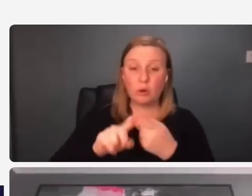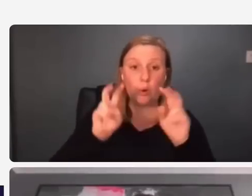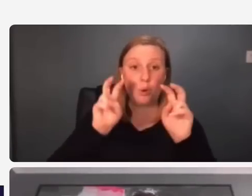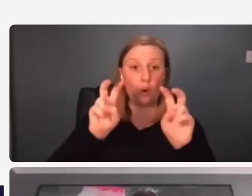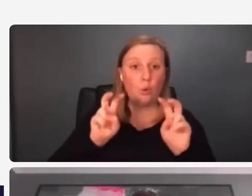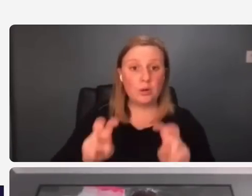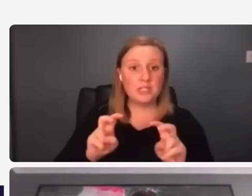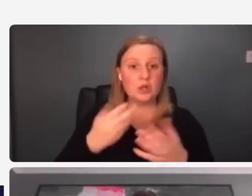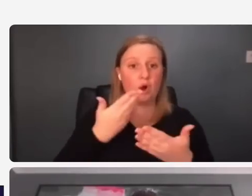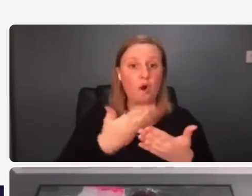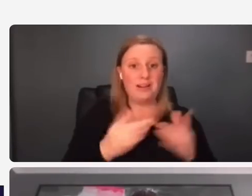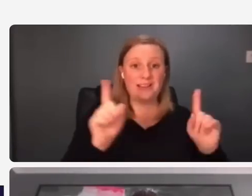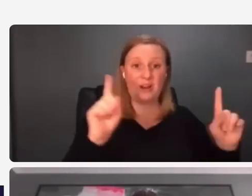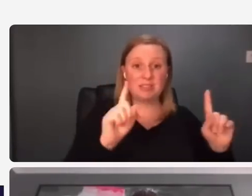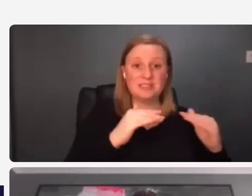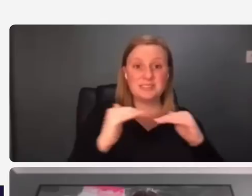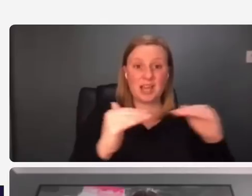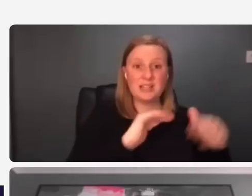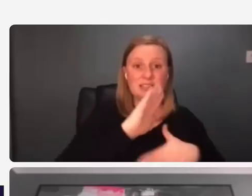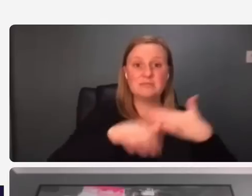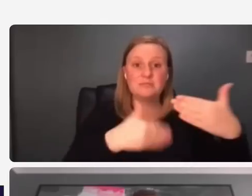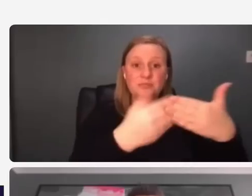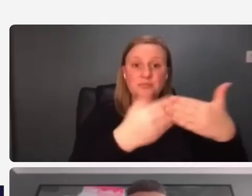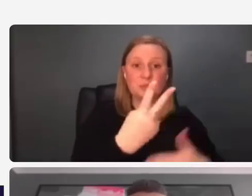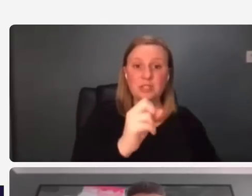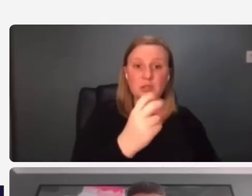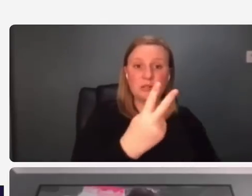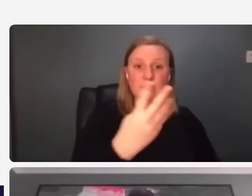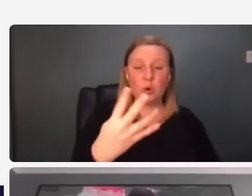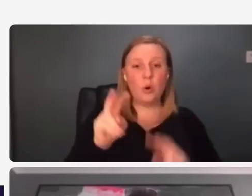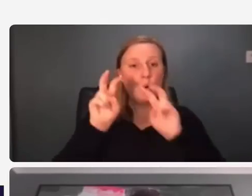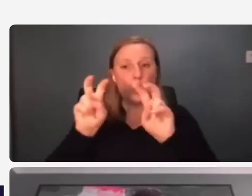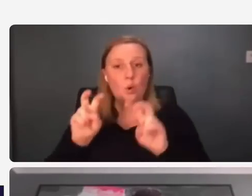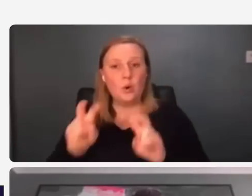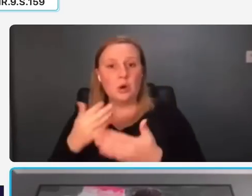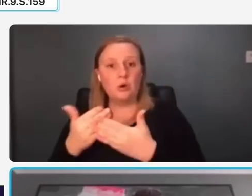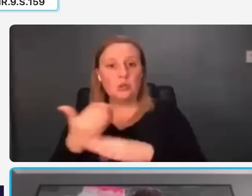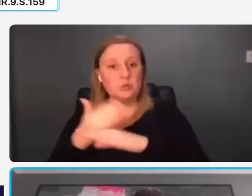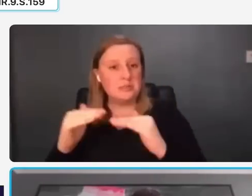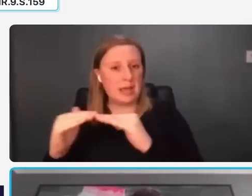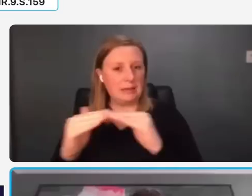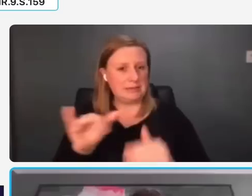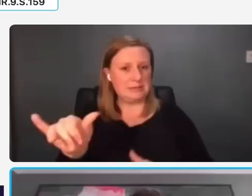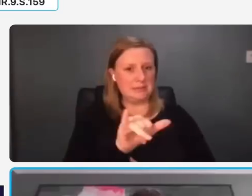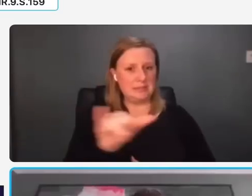Josh is that one that you'd like to answer or Gillian? I can speak to that and Gill can come in.